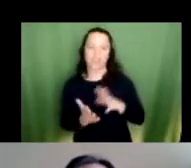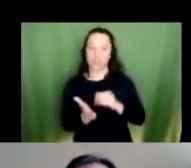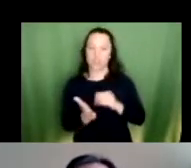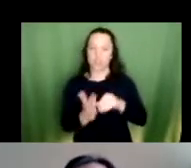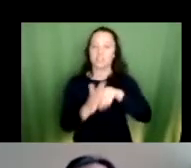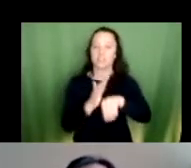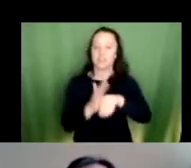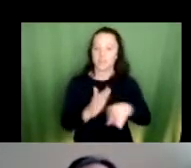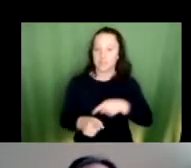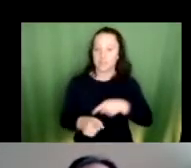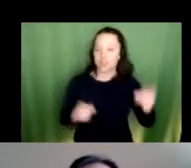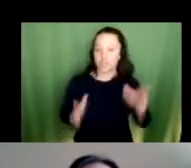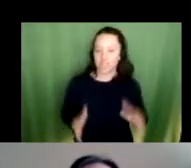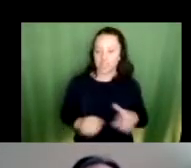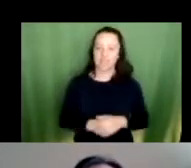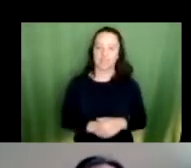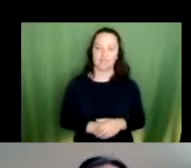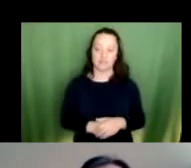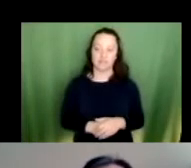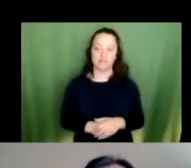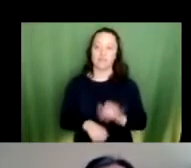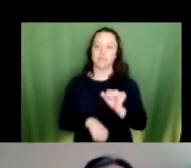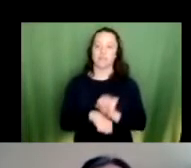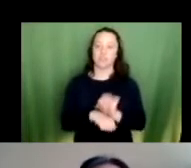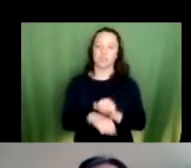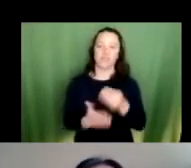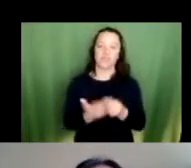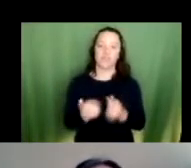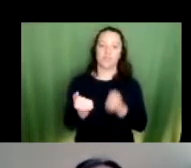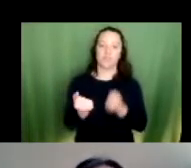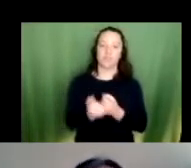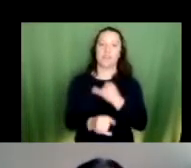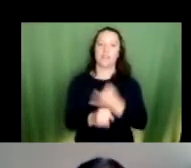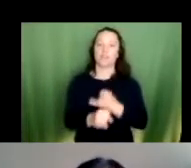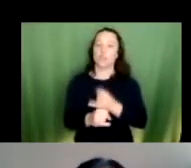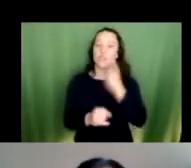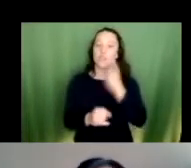a position funded by an Institute for Museum and Library Sciences